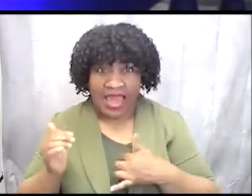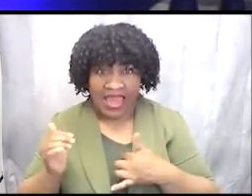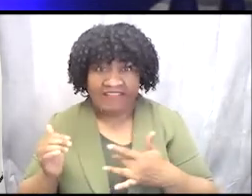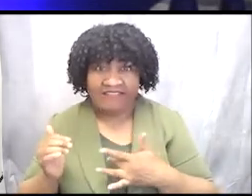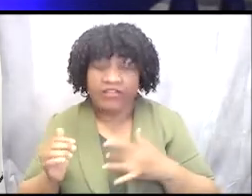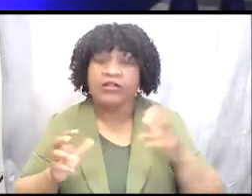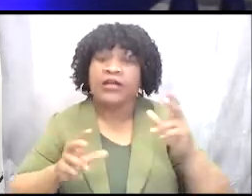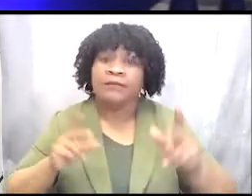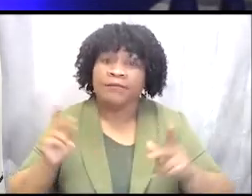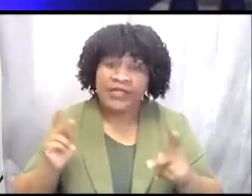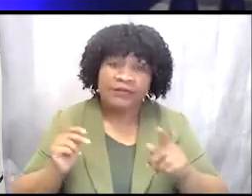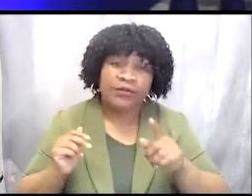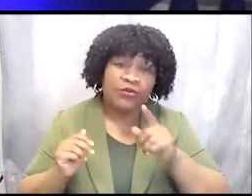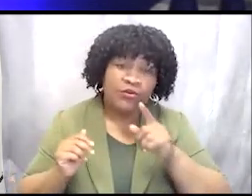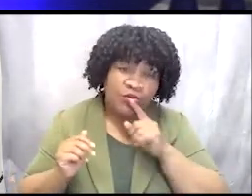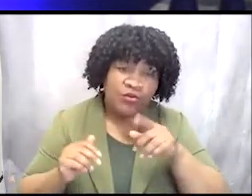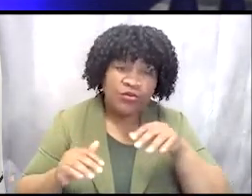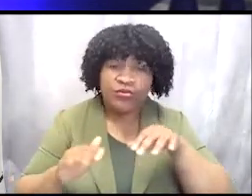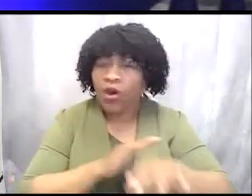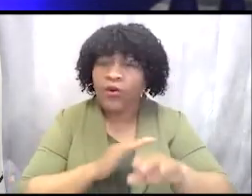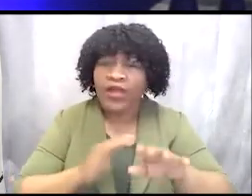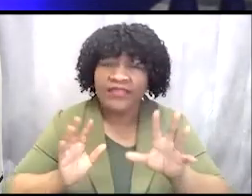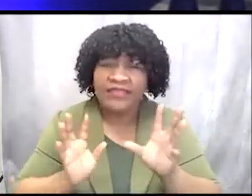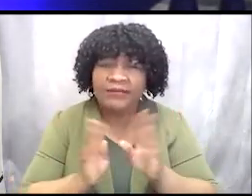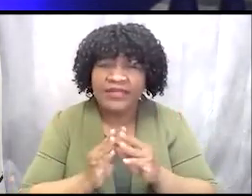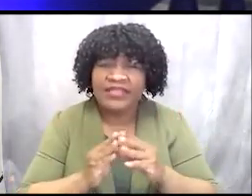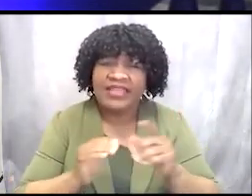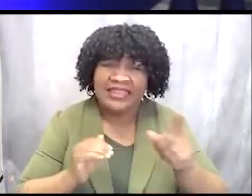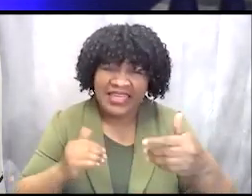People who are storming those meetings also have a position.